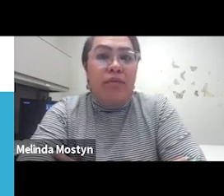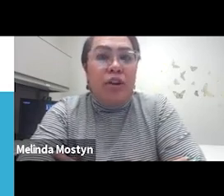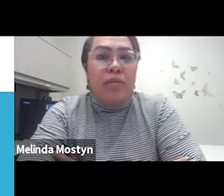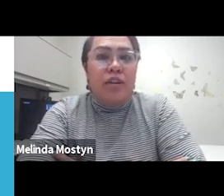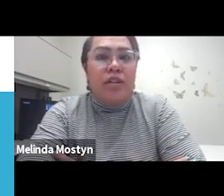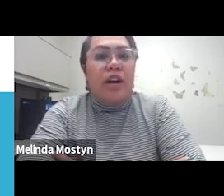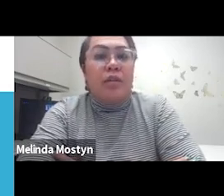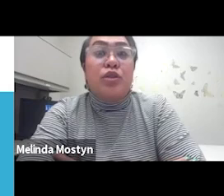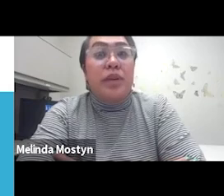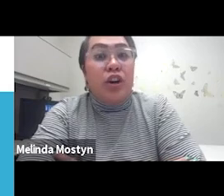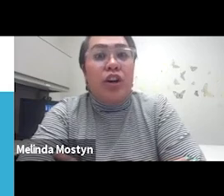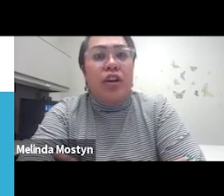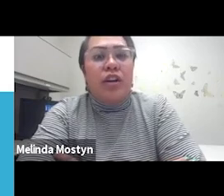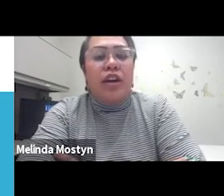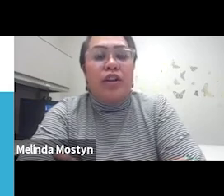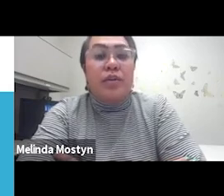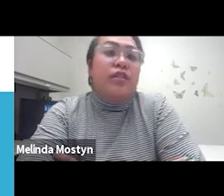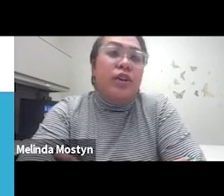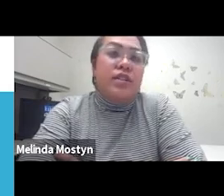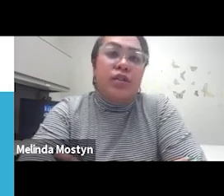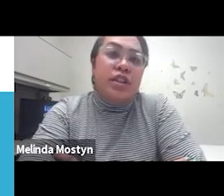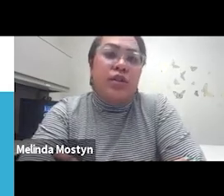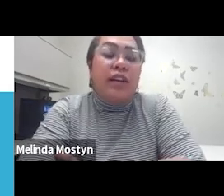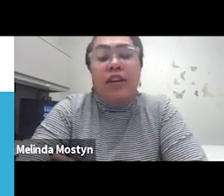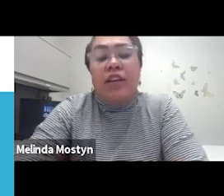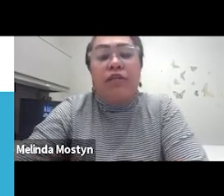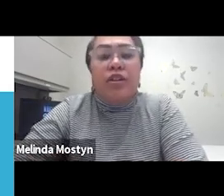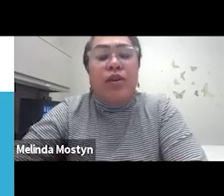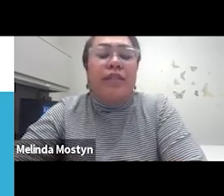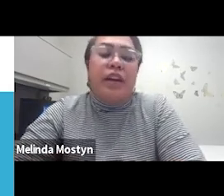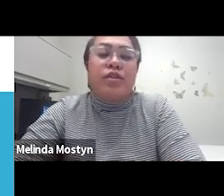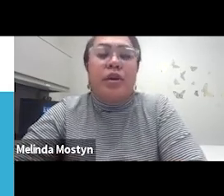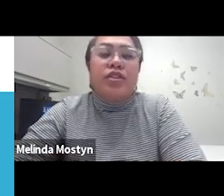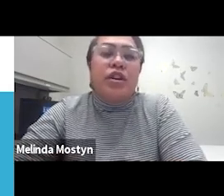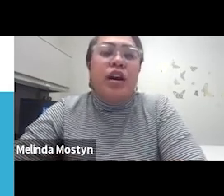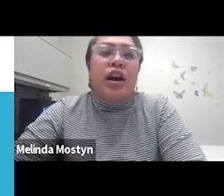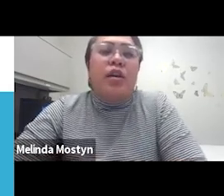platform to be heard and to be the voice of those that you advocate for. I love that so much.